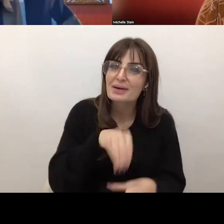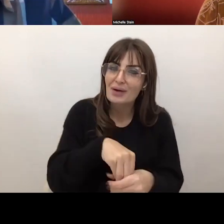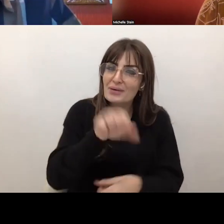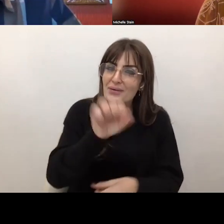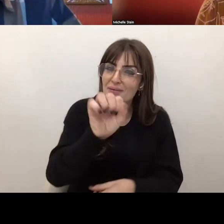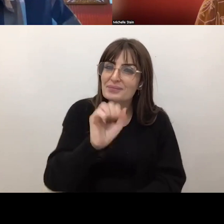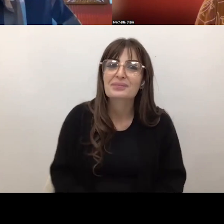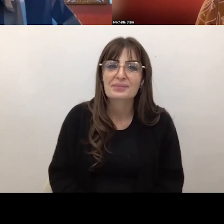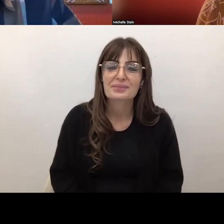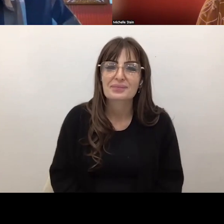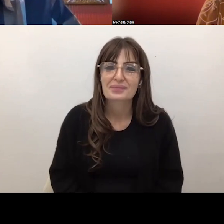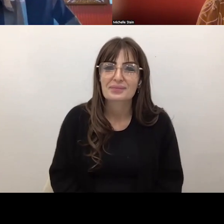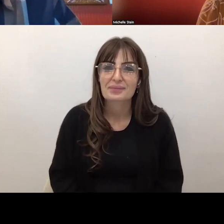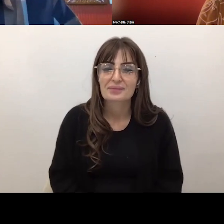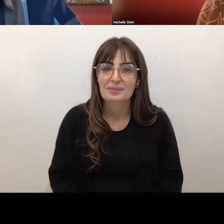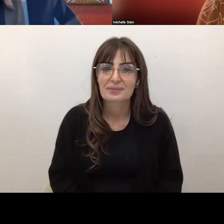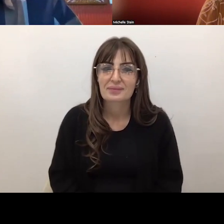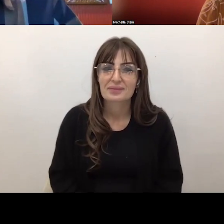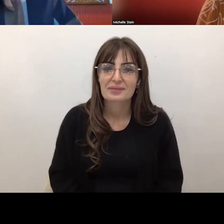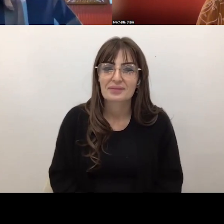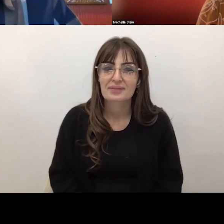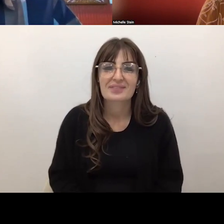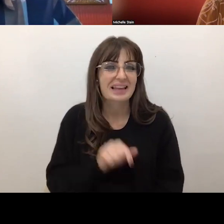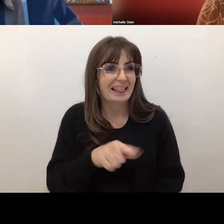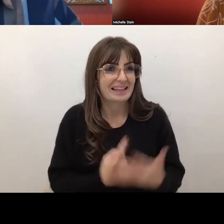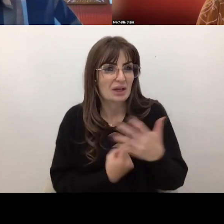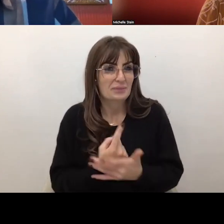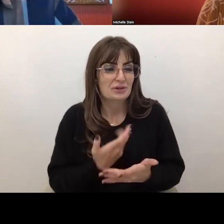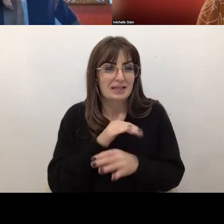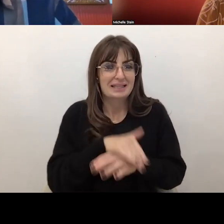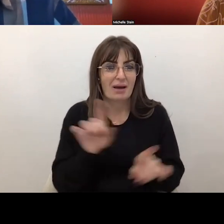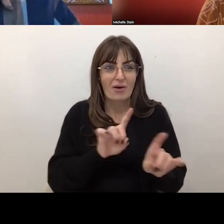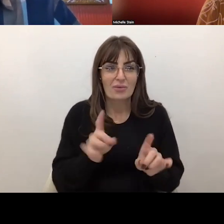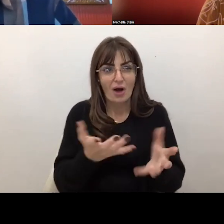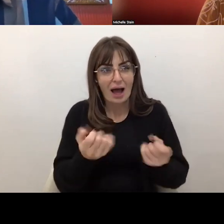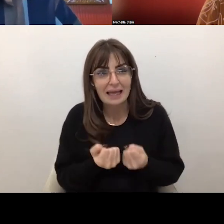as much as you can because this opportunity is very much about getting as much as you can